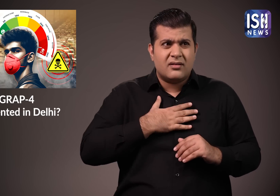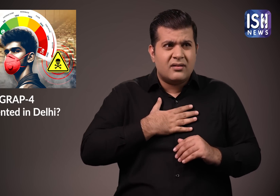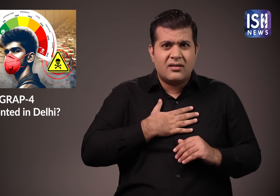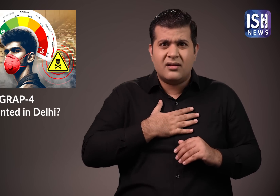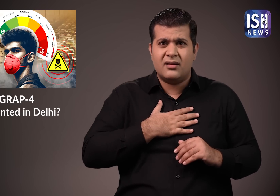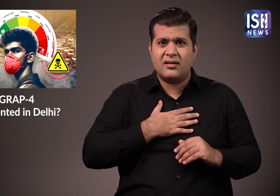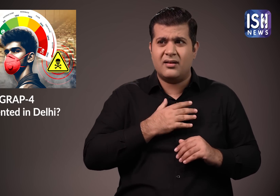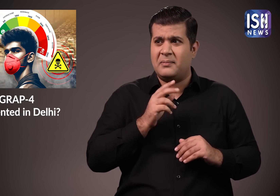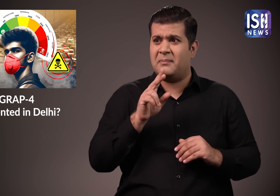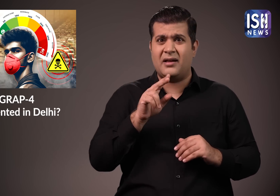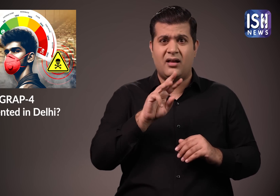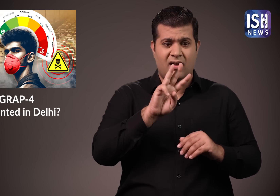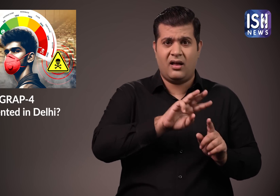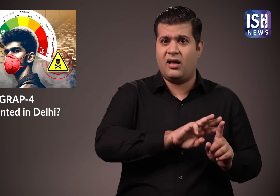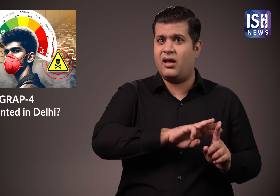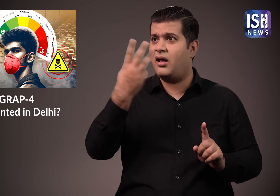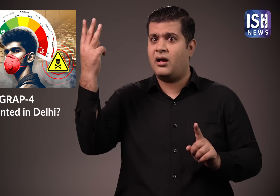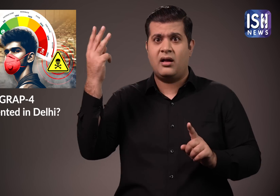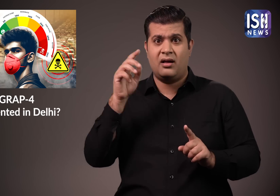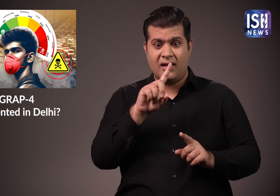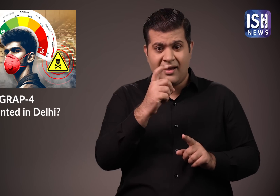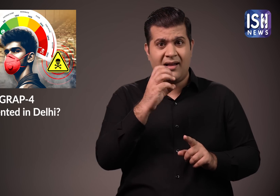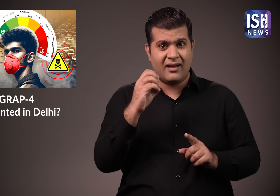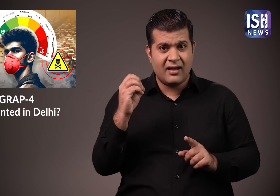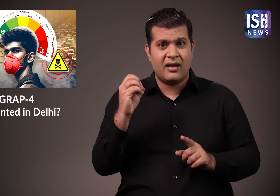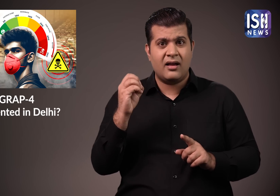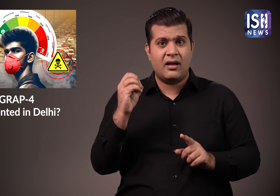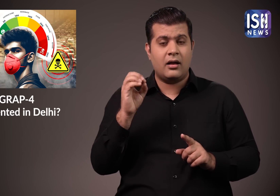1700 AQI! Whoa! That's 3 times of 490!